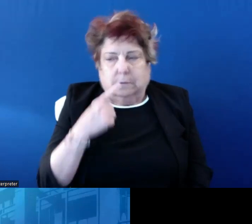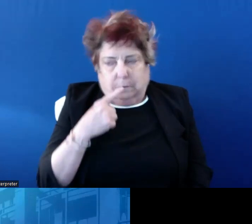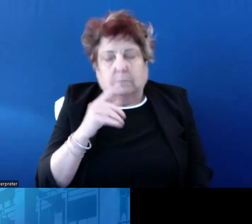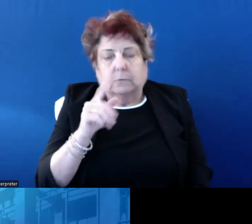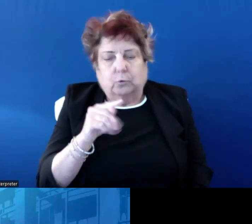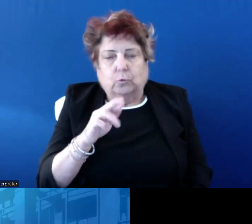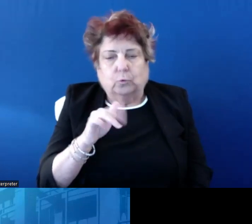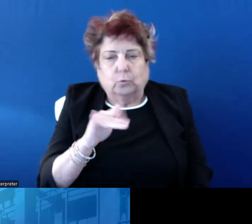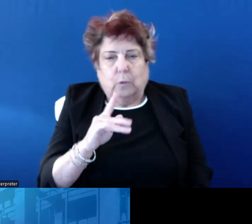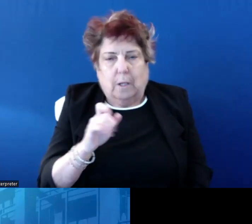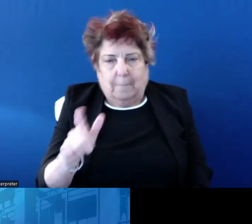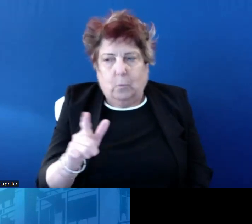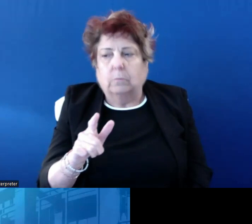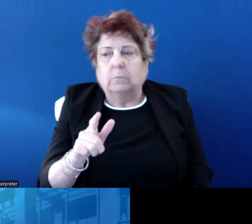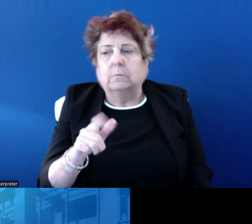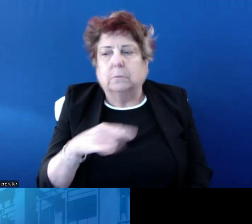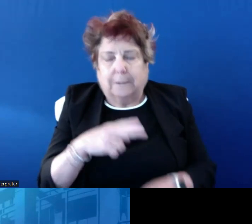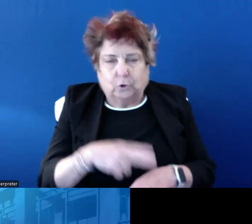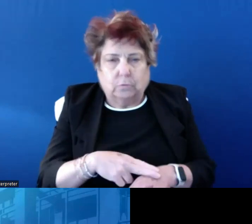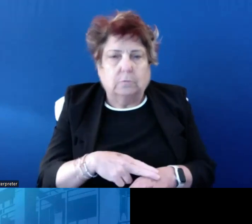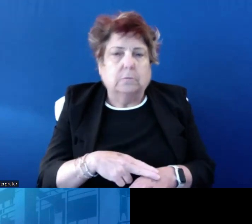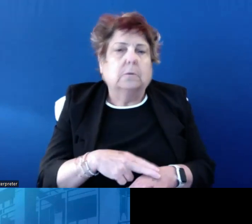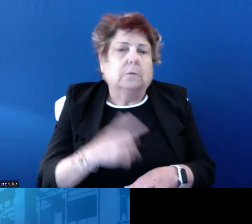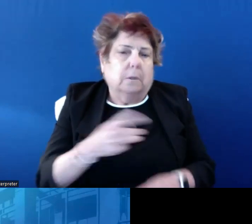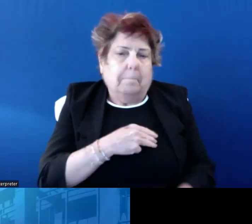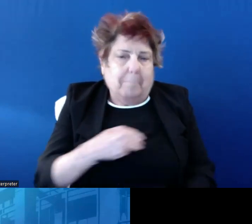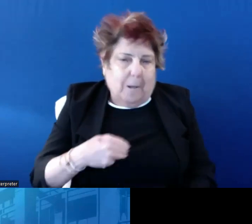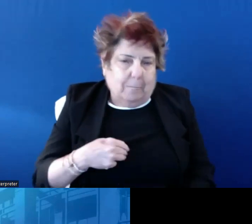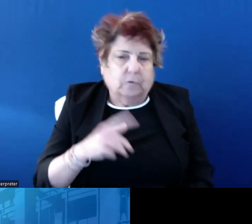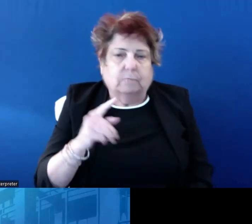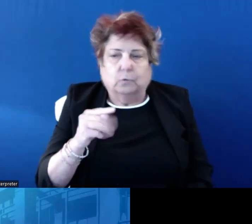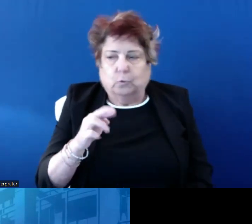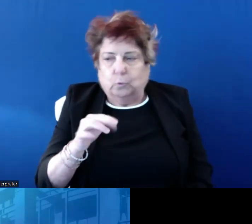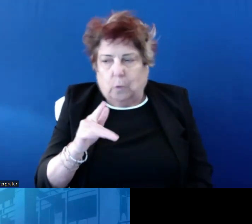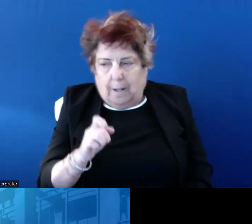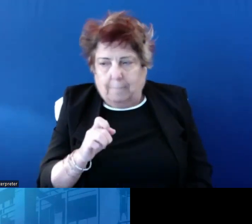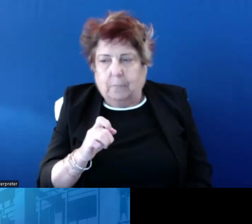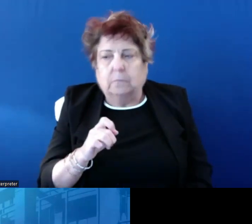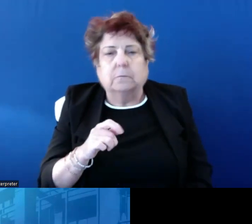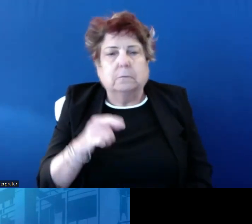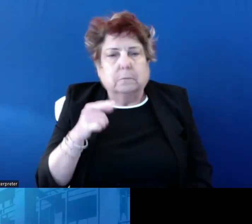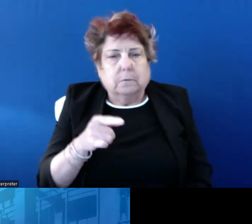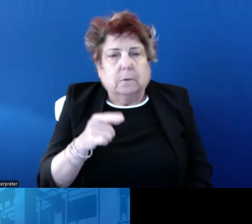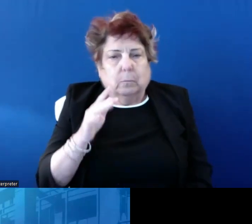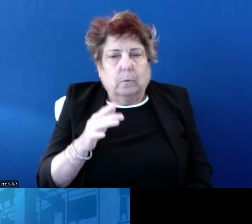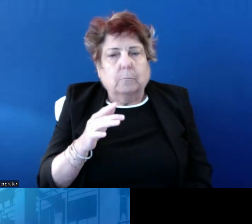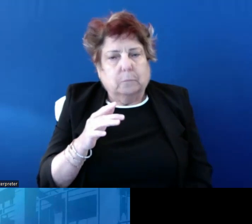and members of a tribe certainly could be partners in this effort.